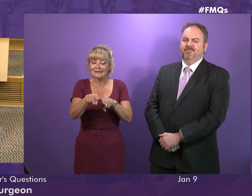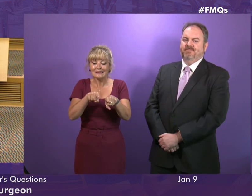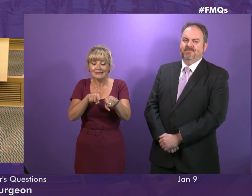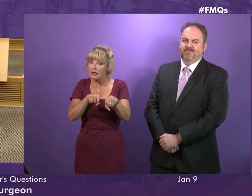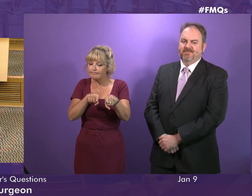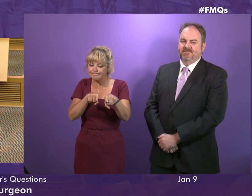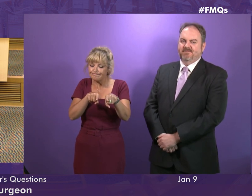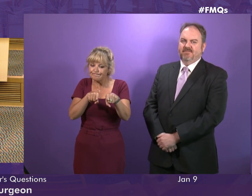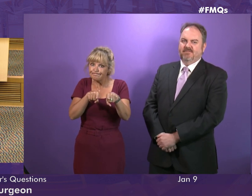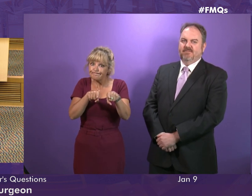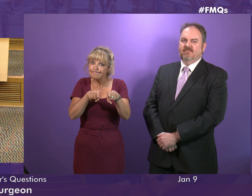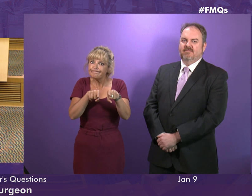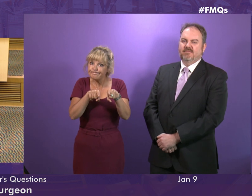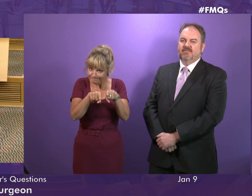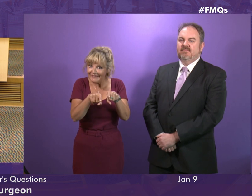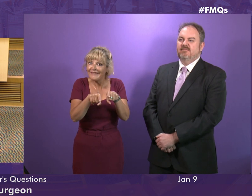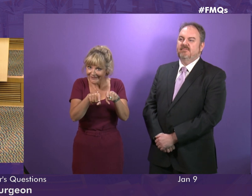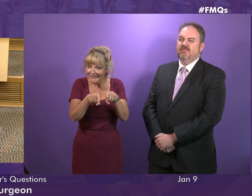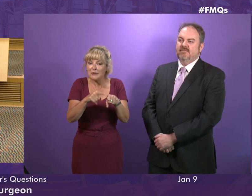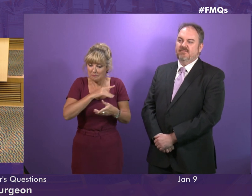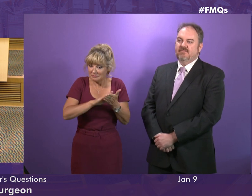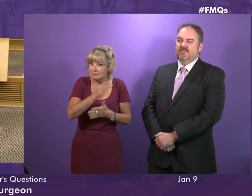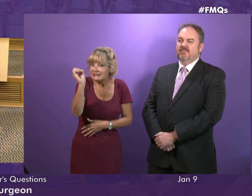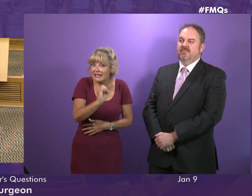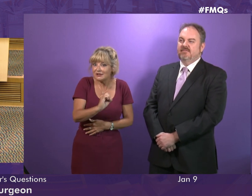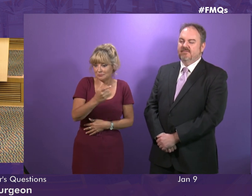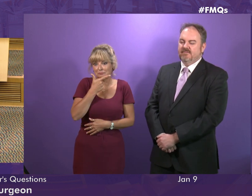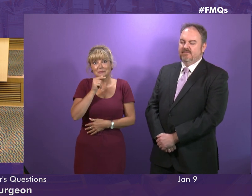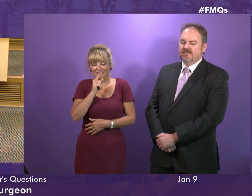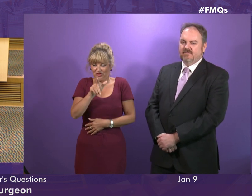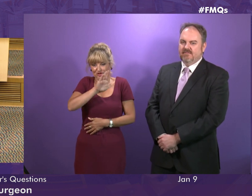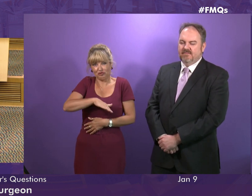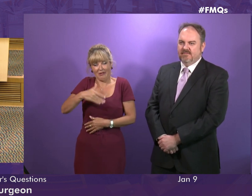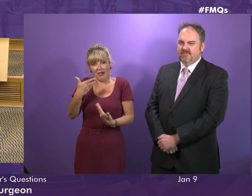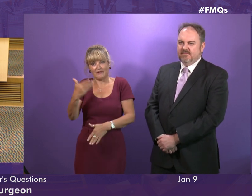The percentage of school leavers who are getting a level 5 qualification, such as a national,